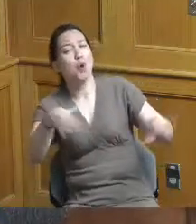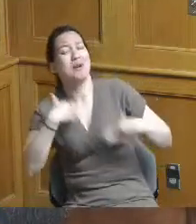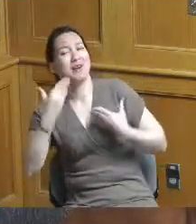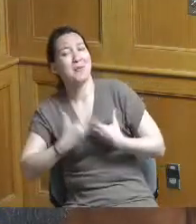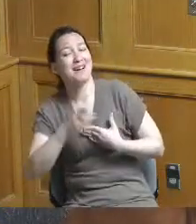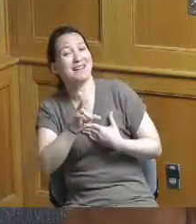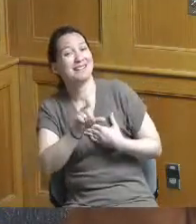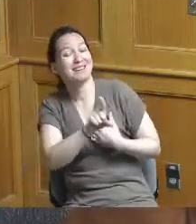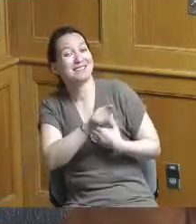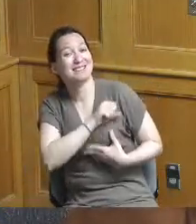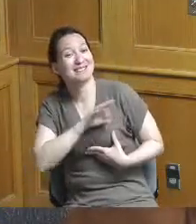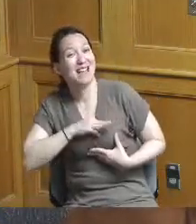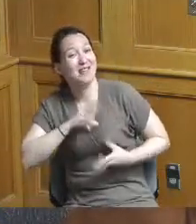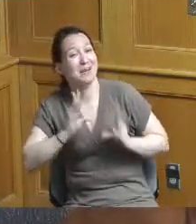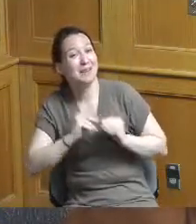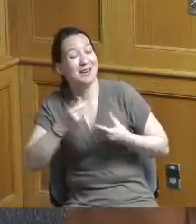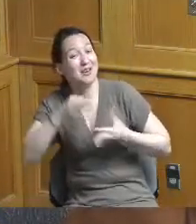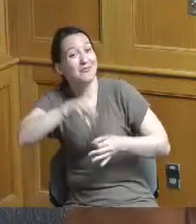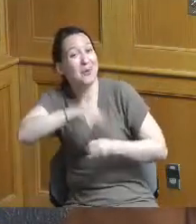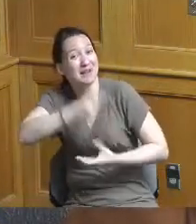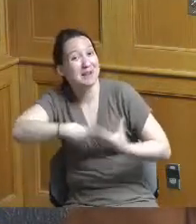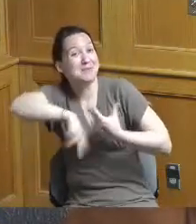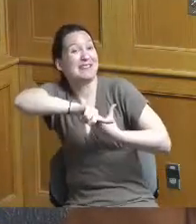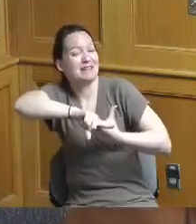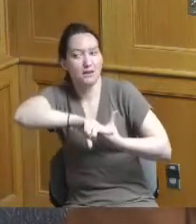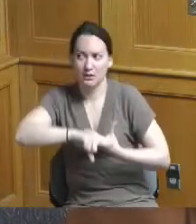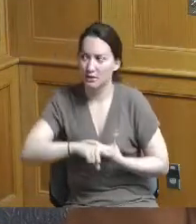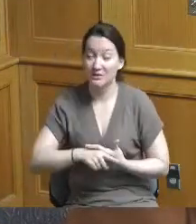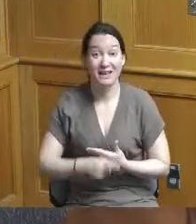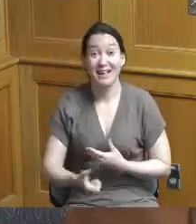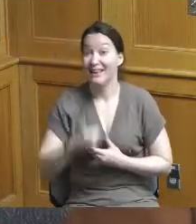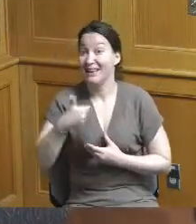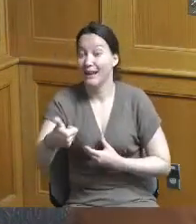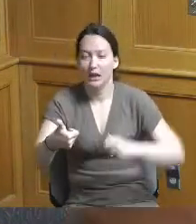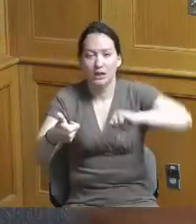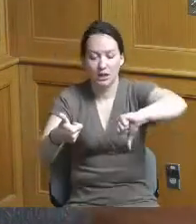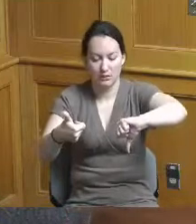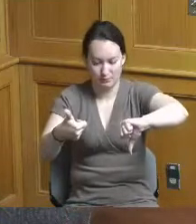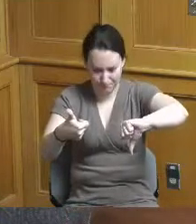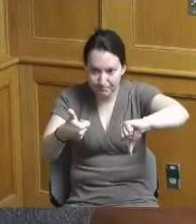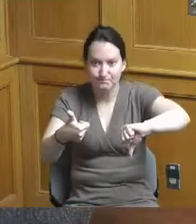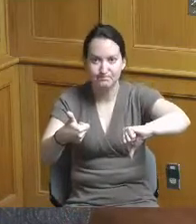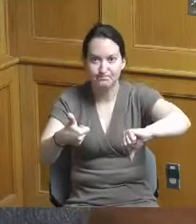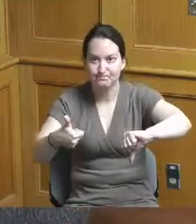meeting and we got the vote next meeting because take it or leave it this is our only chance well